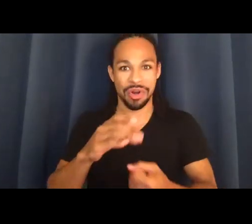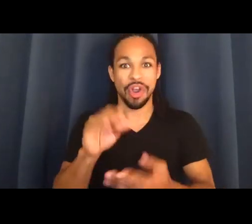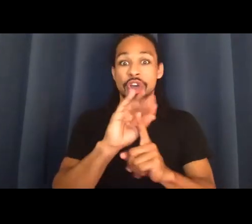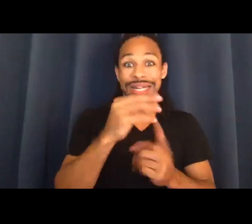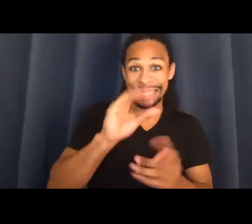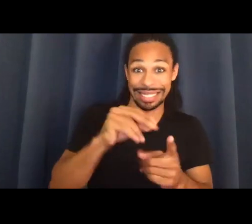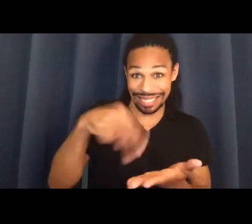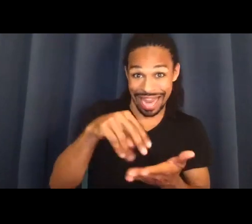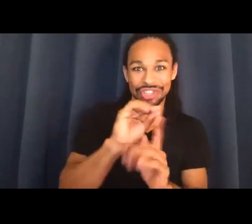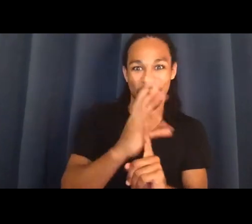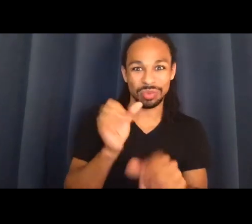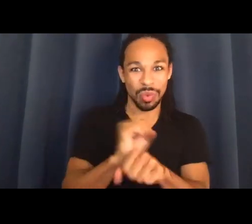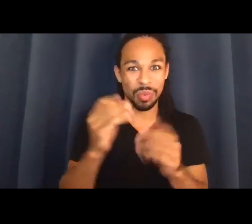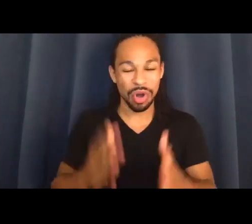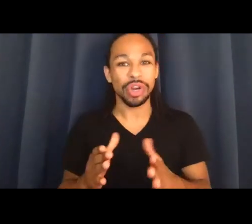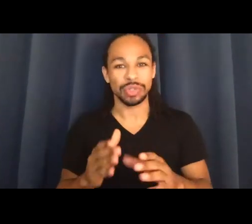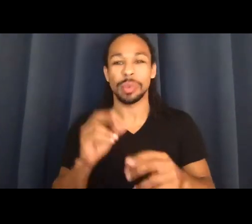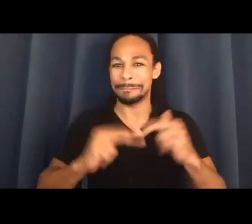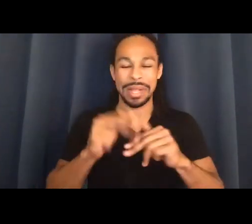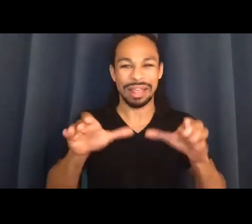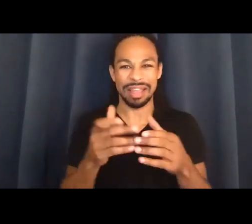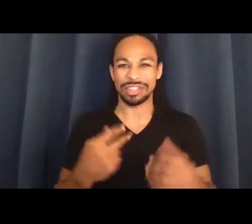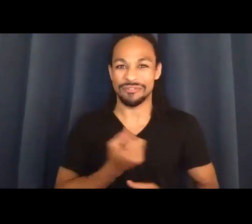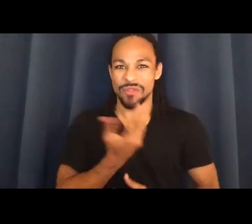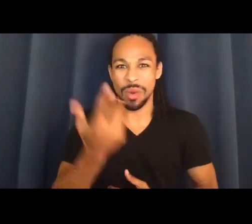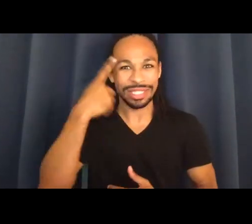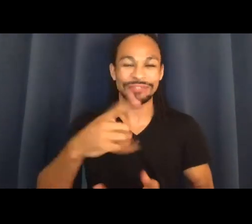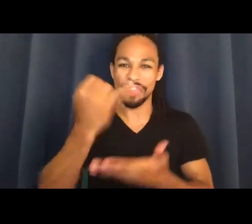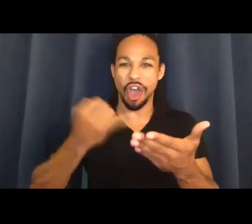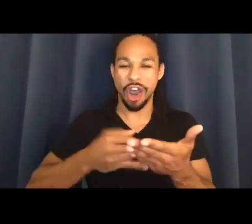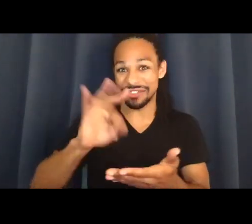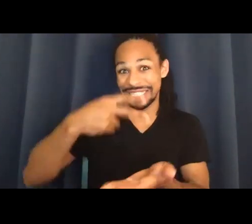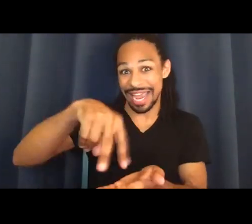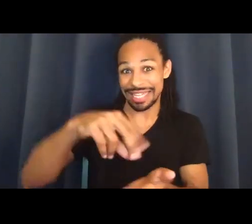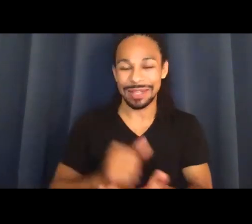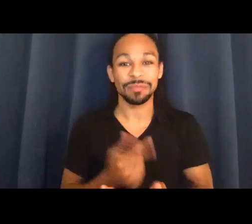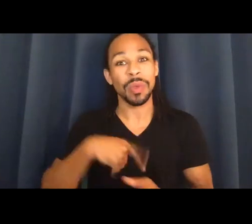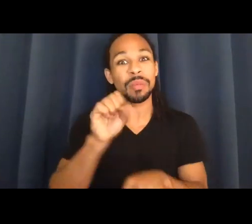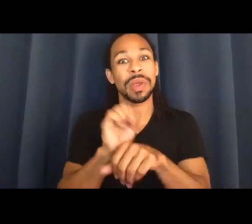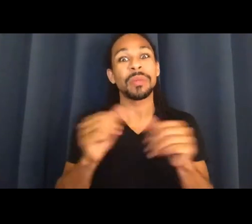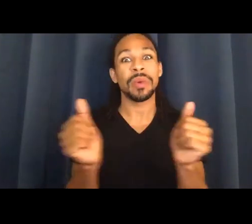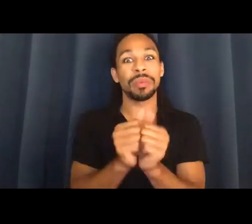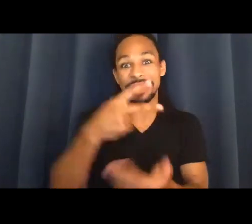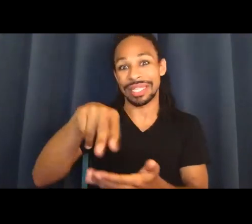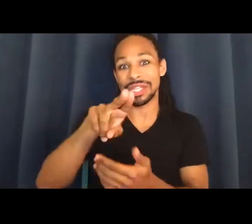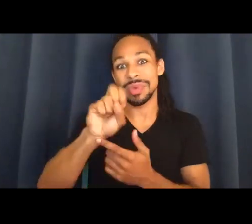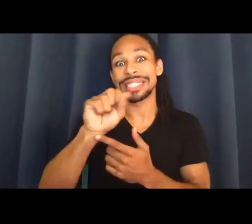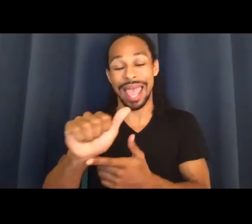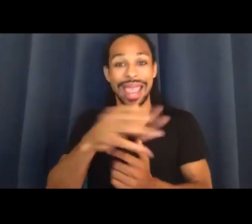voice for the art form. Dance/NYC works in alliance with Dance U.S.A. to drive, local,